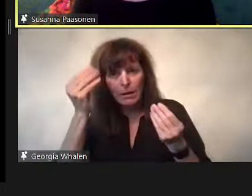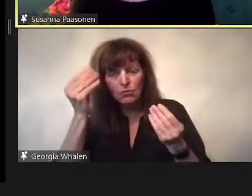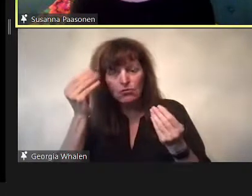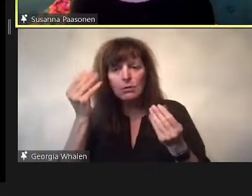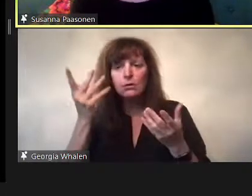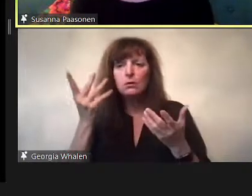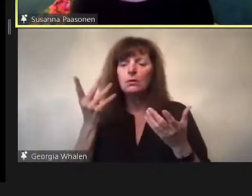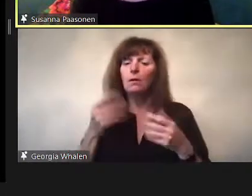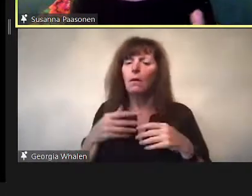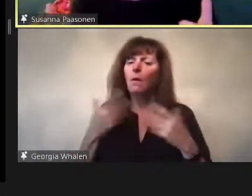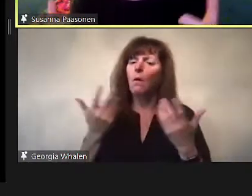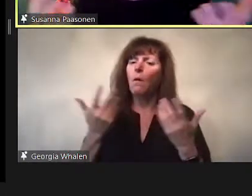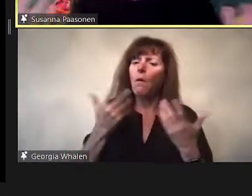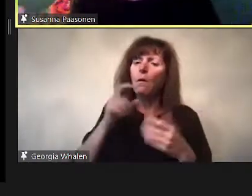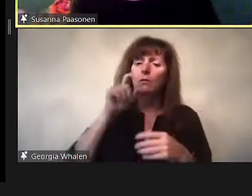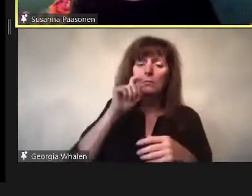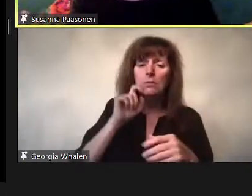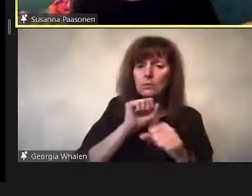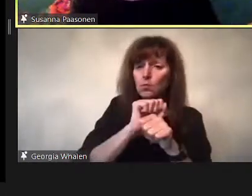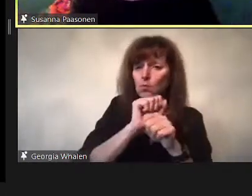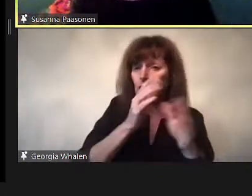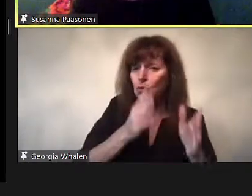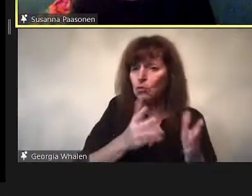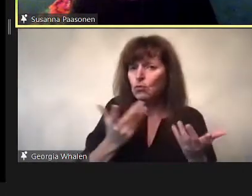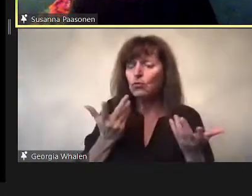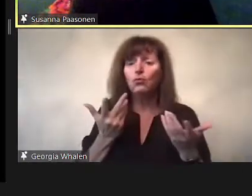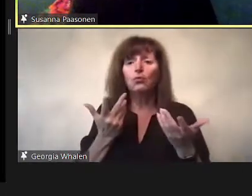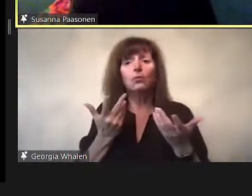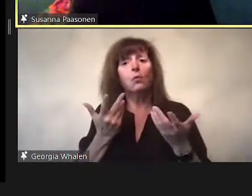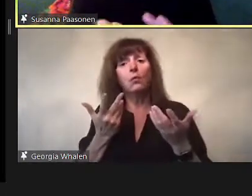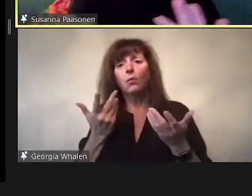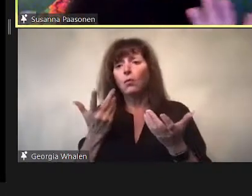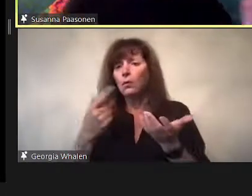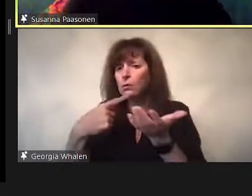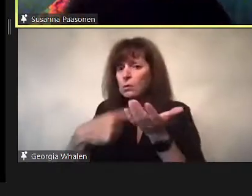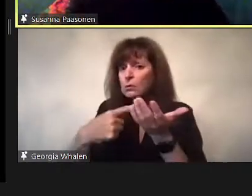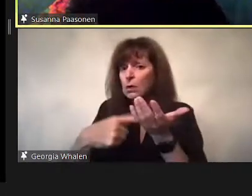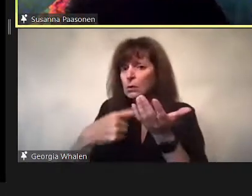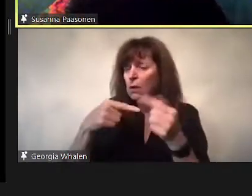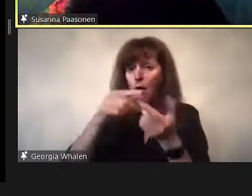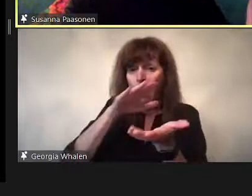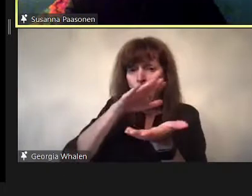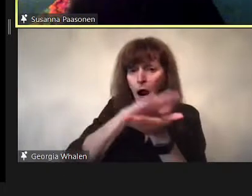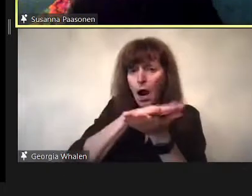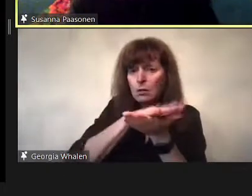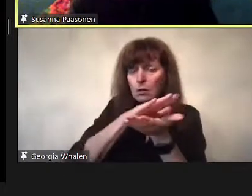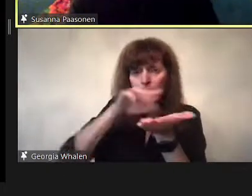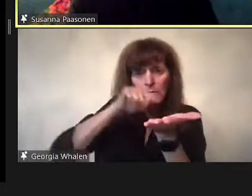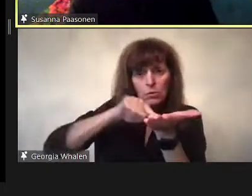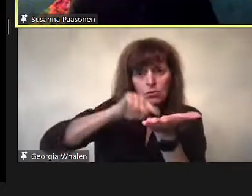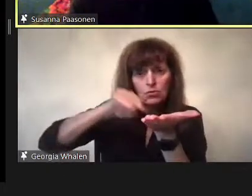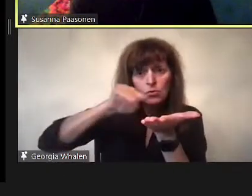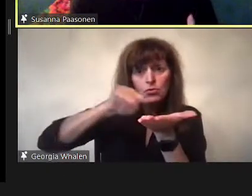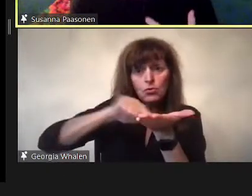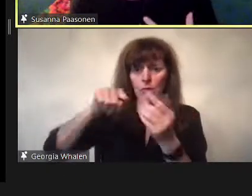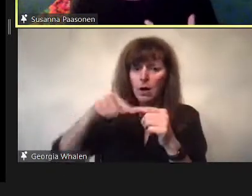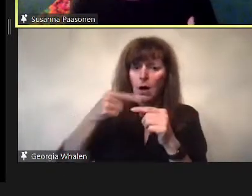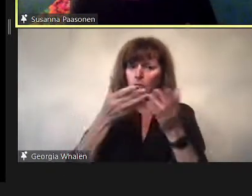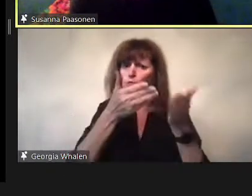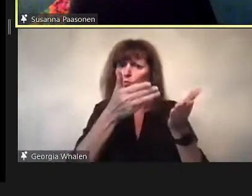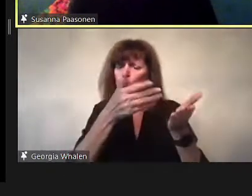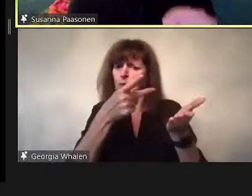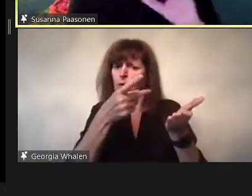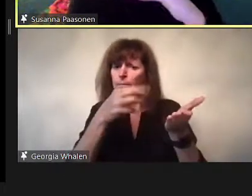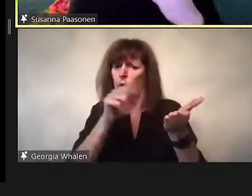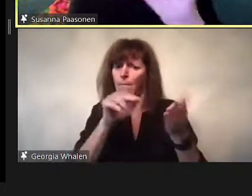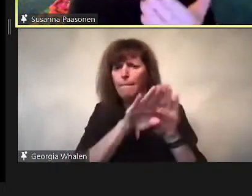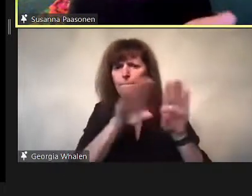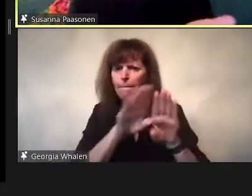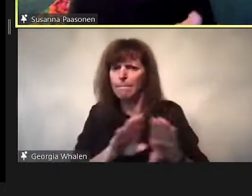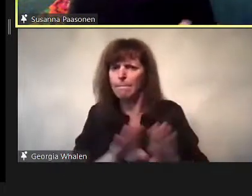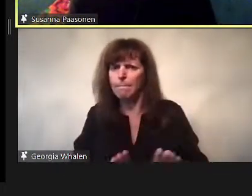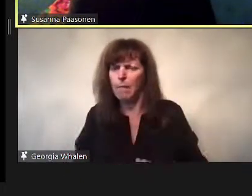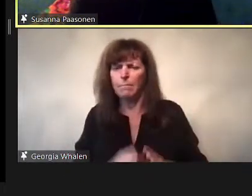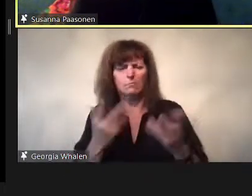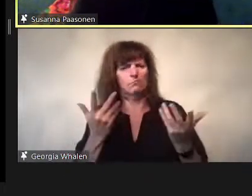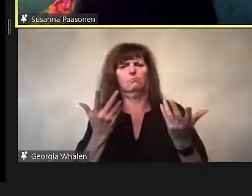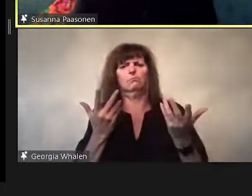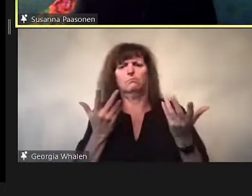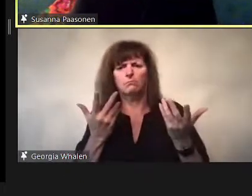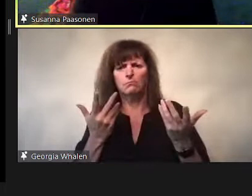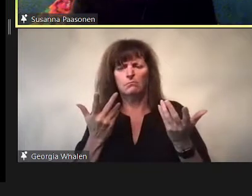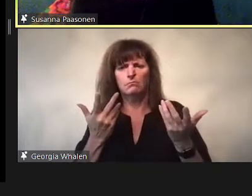and largely to automated means. Algorhytmic content filtering.